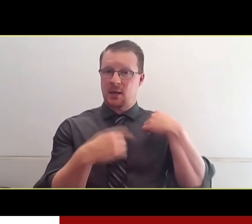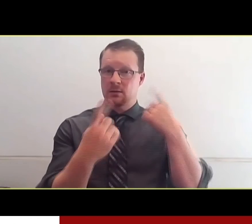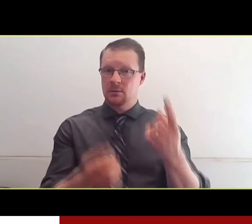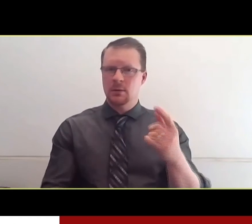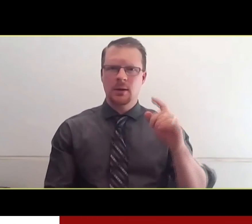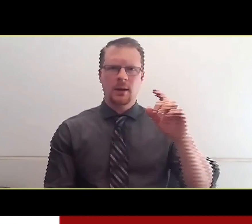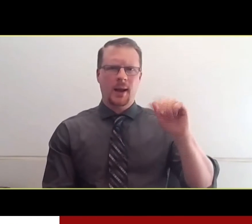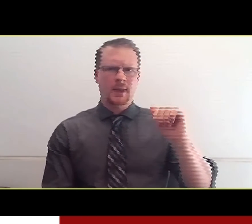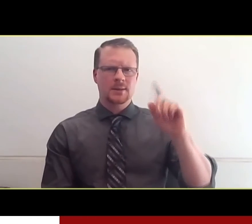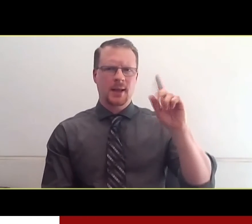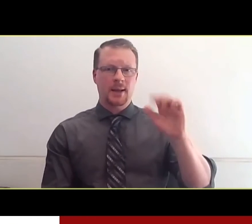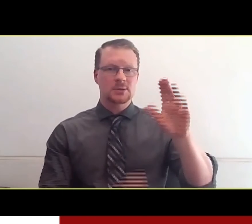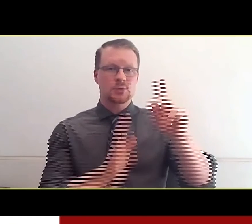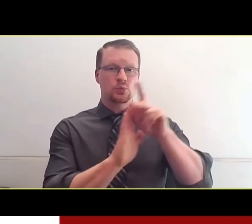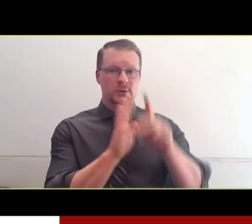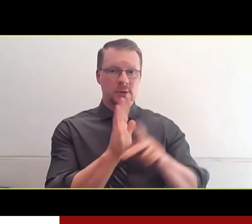As other people have mentioned today.